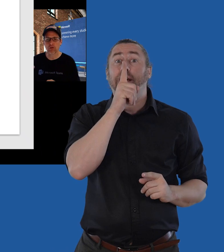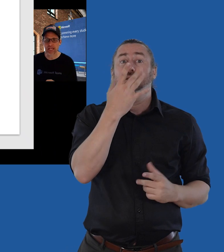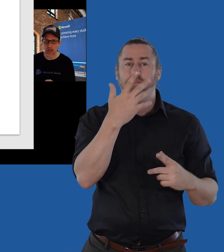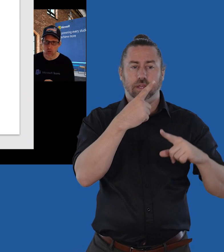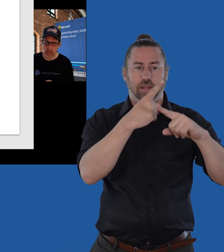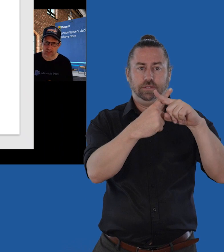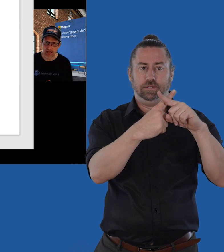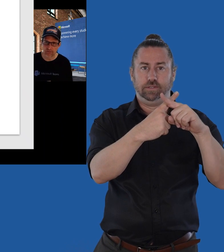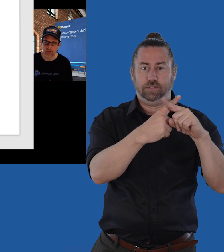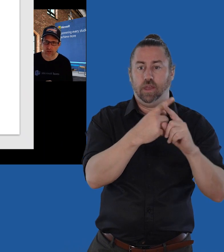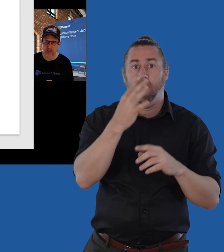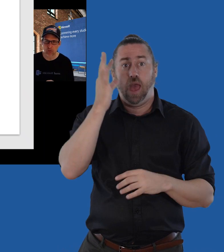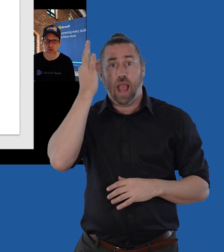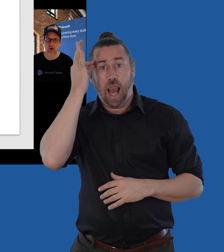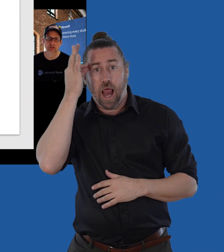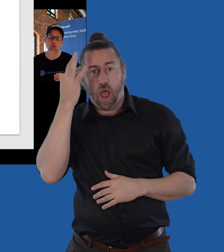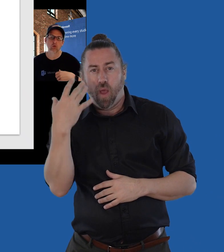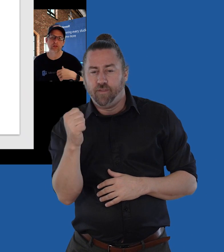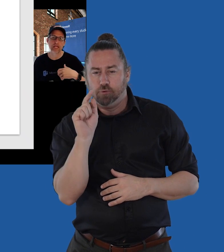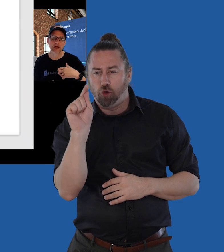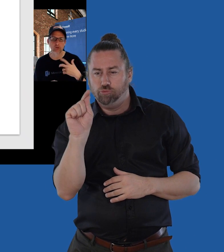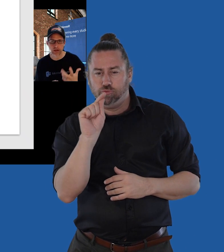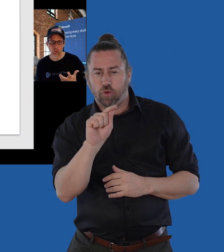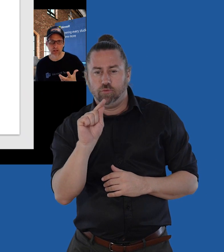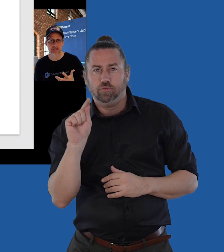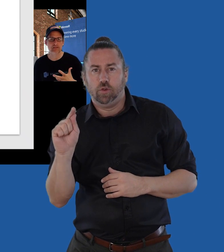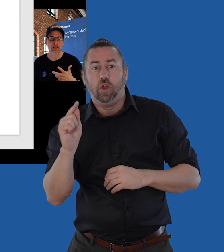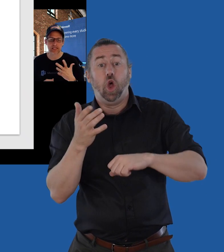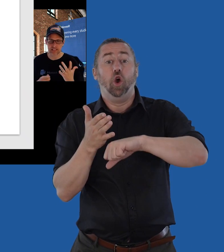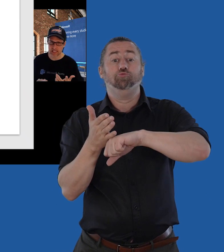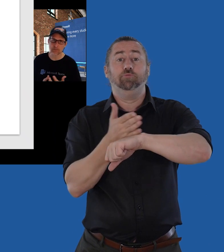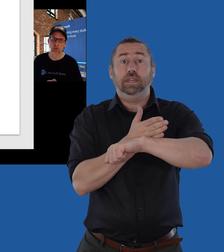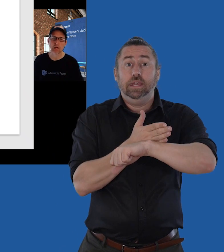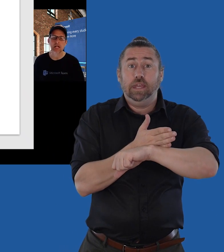all the yellow ones have three small dots, all the green ones have like a T symbol,